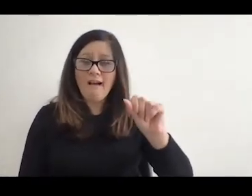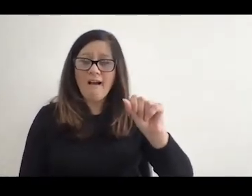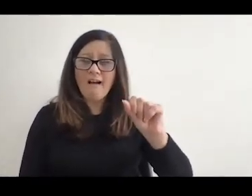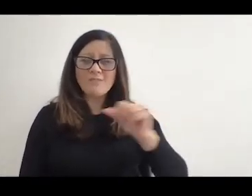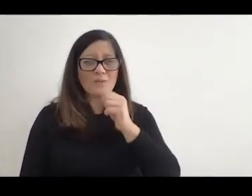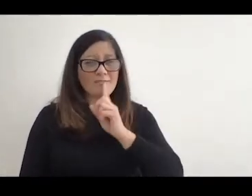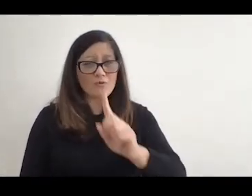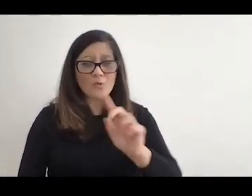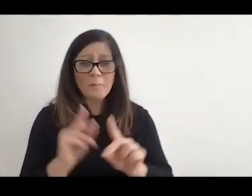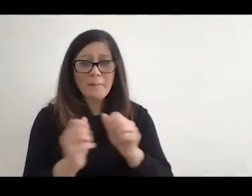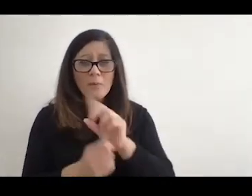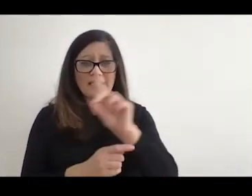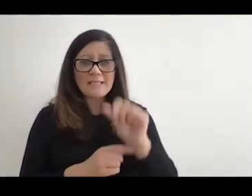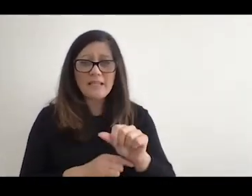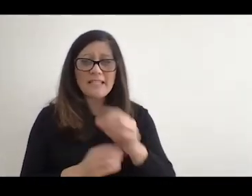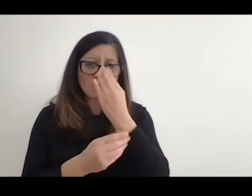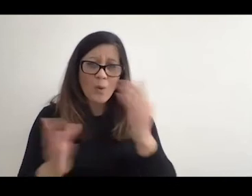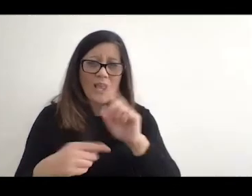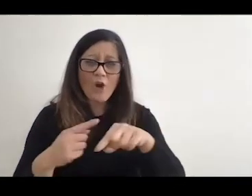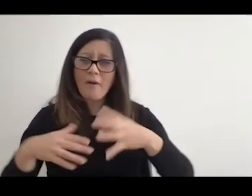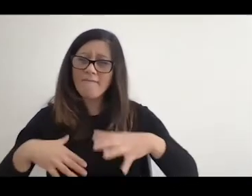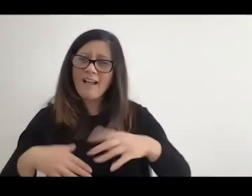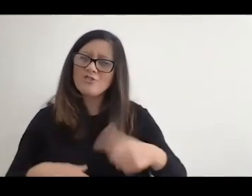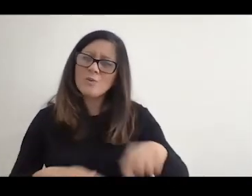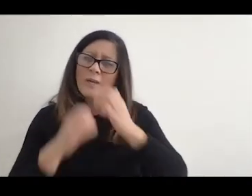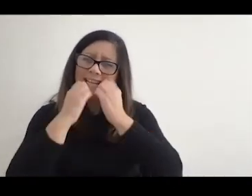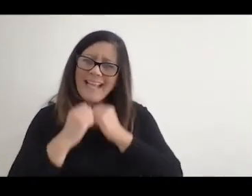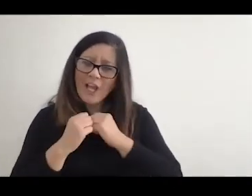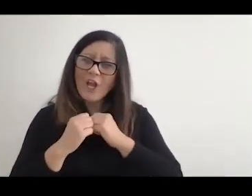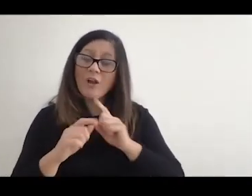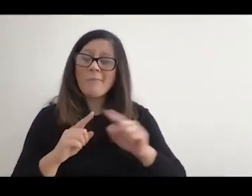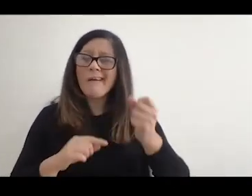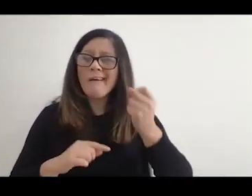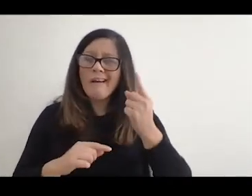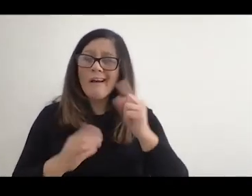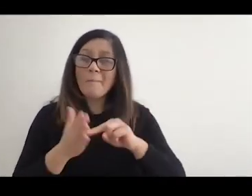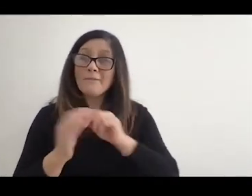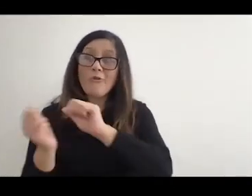Fashion, now we're not a monolith, so one person's love for fashion is going to be very different.